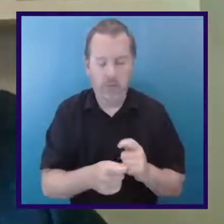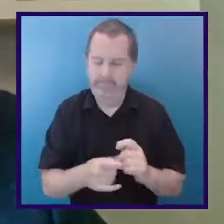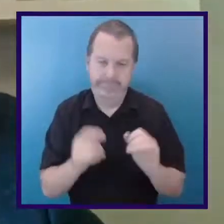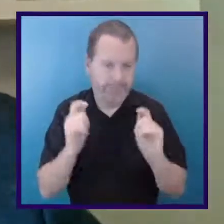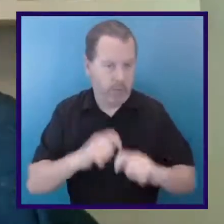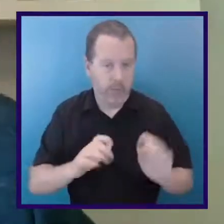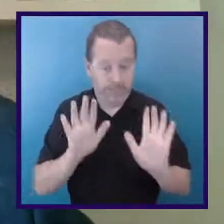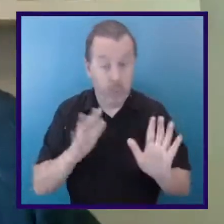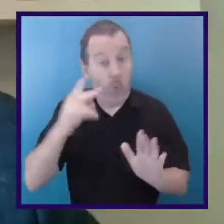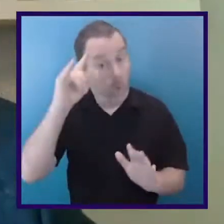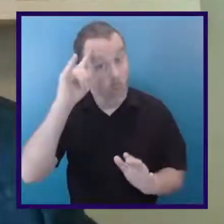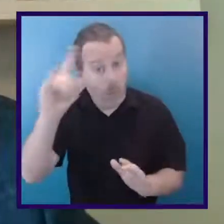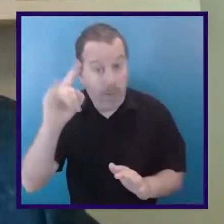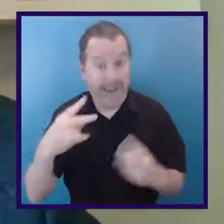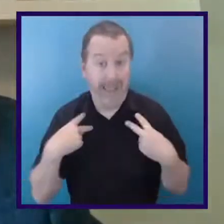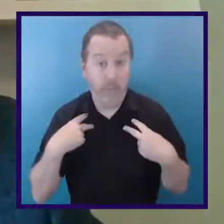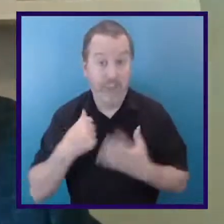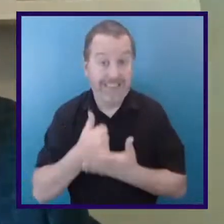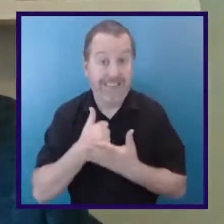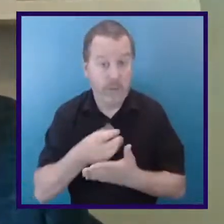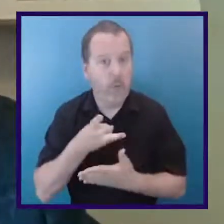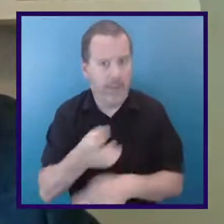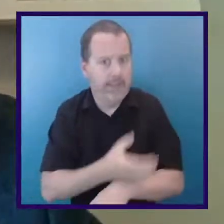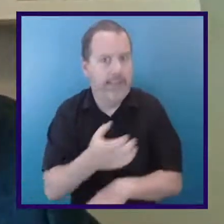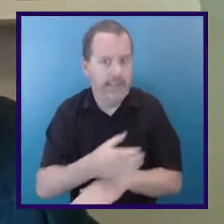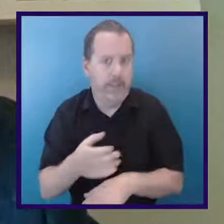So I certainly hope that language assistants will continue for a long time.